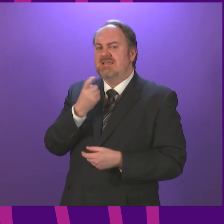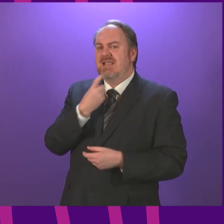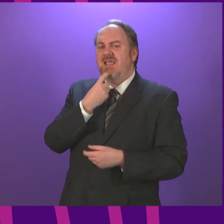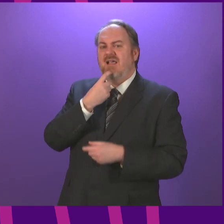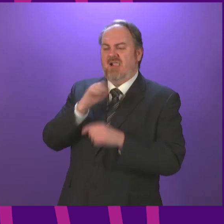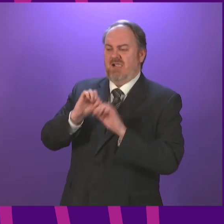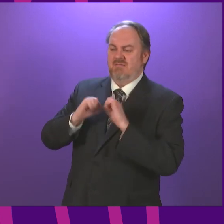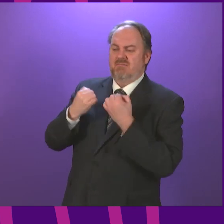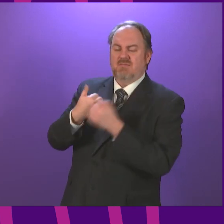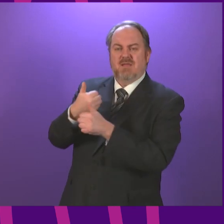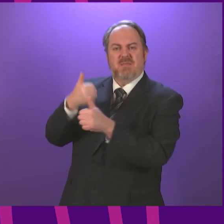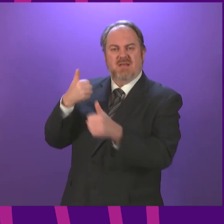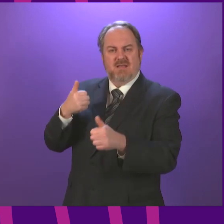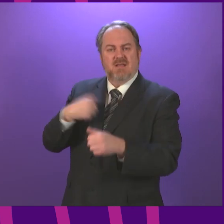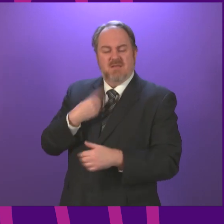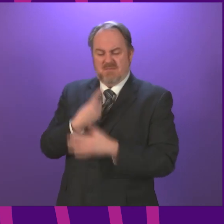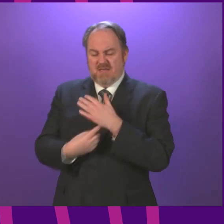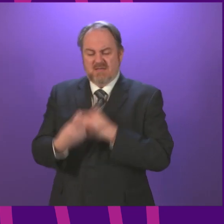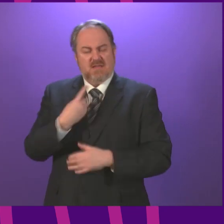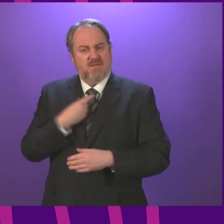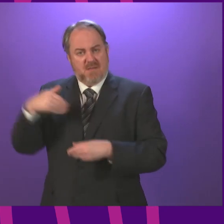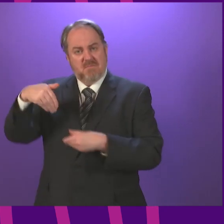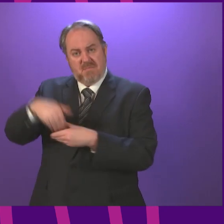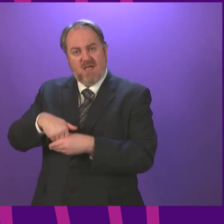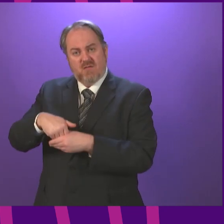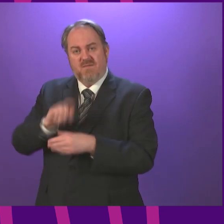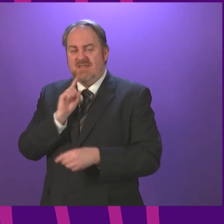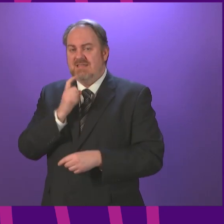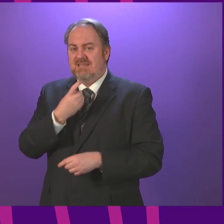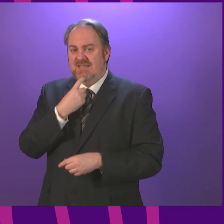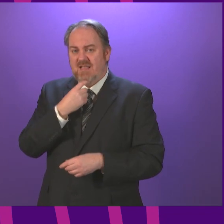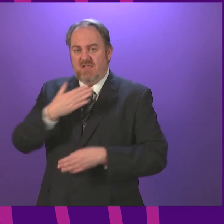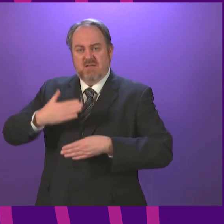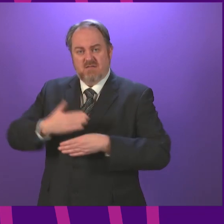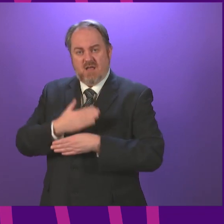As a constituency MSP and as a member of the steel task force under the stewardship of